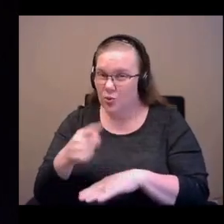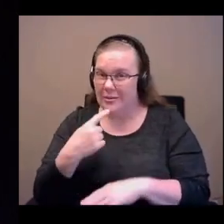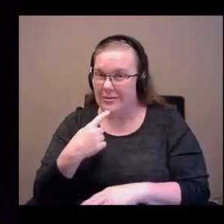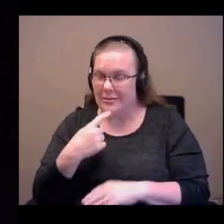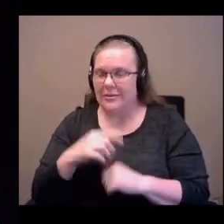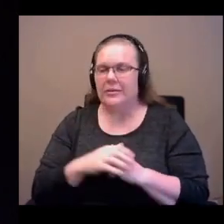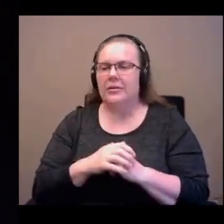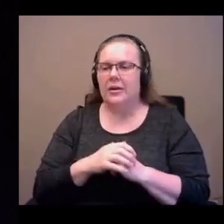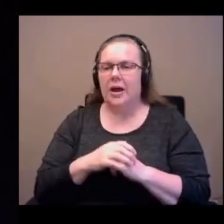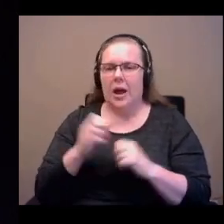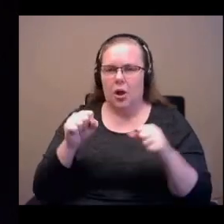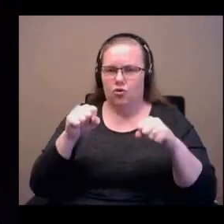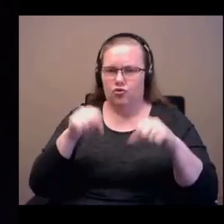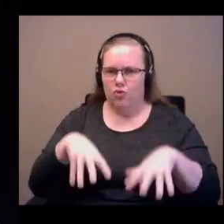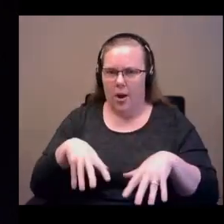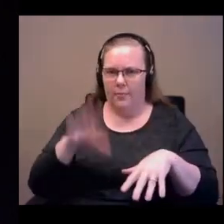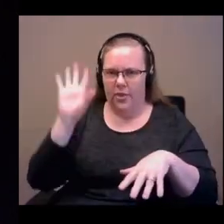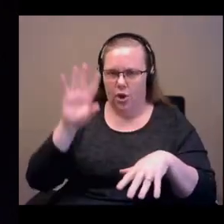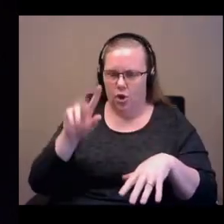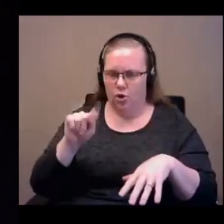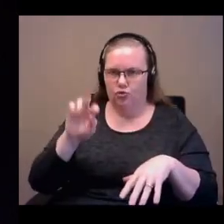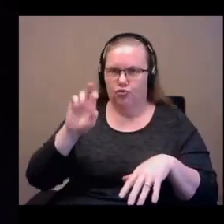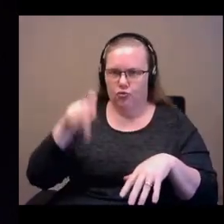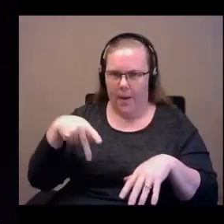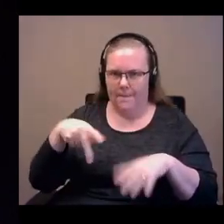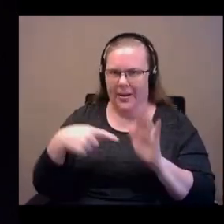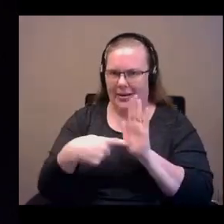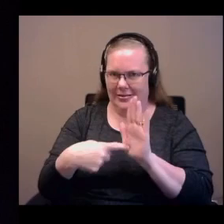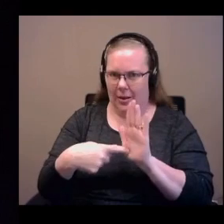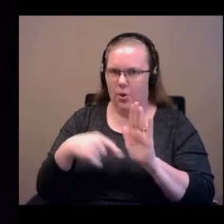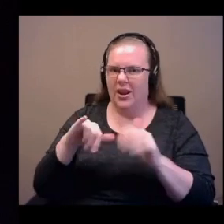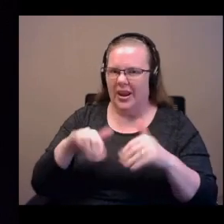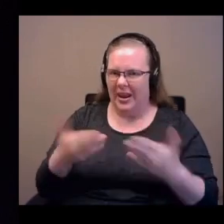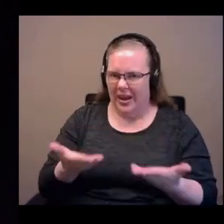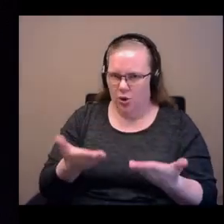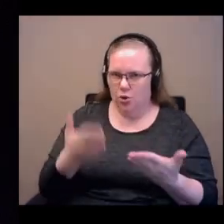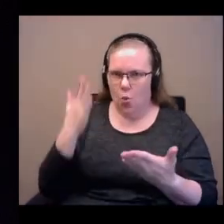drop the Trump example, and here’s why. I think it puts a wall between your audience